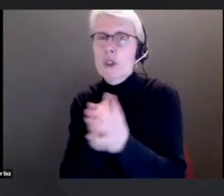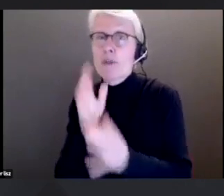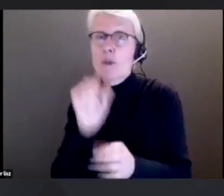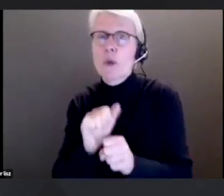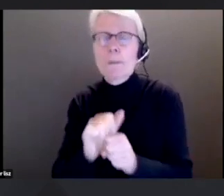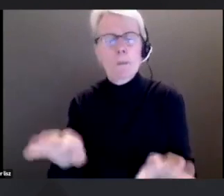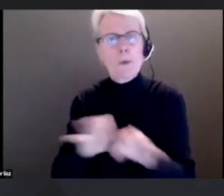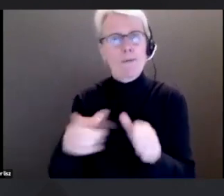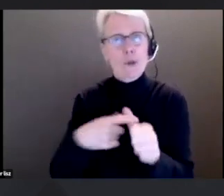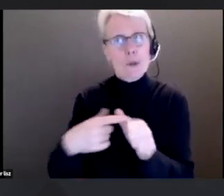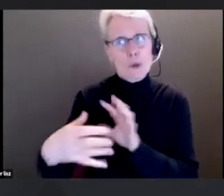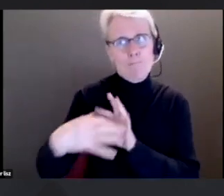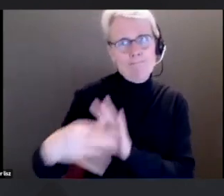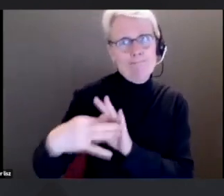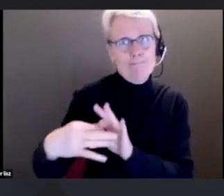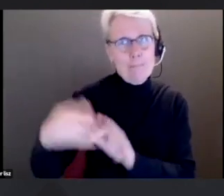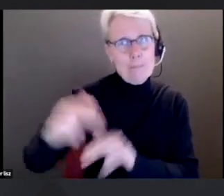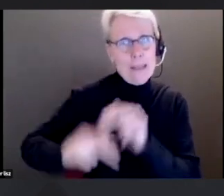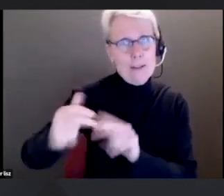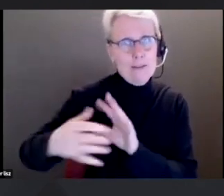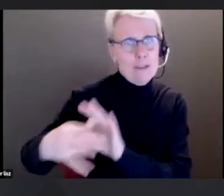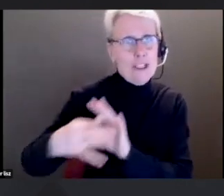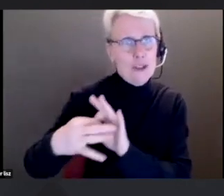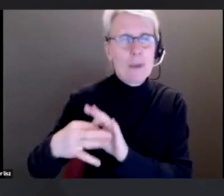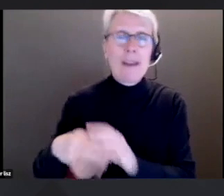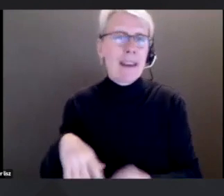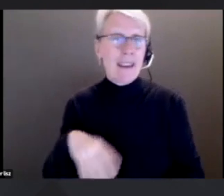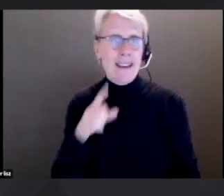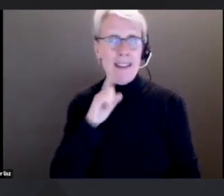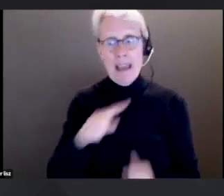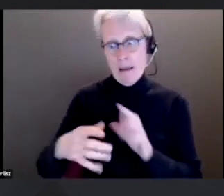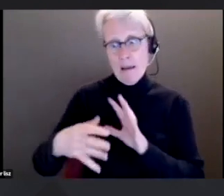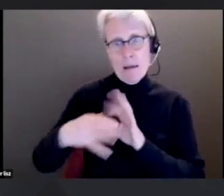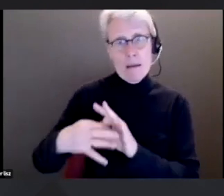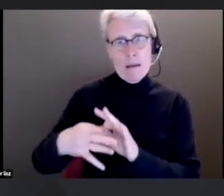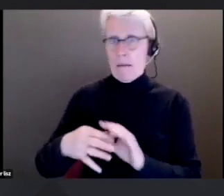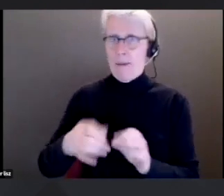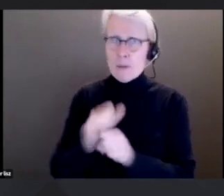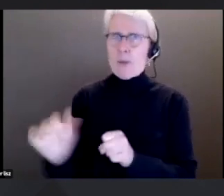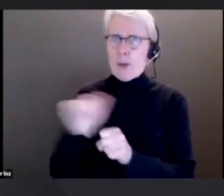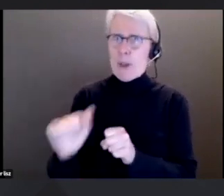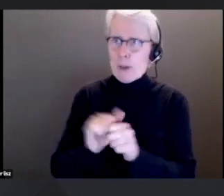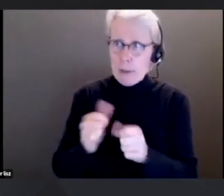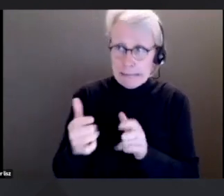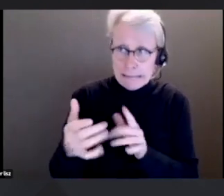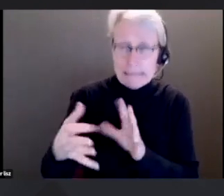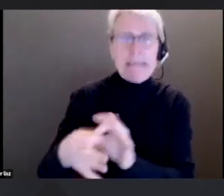I think for me, I think one of the biggest things I would say is when you're working with an employer,